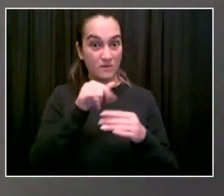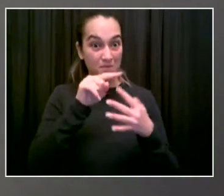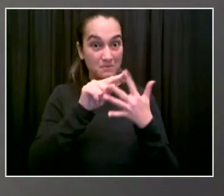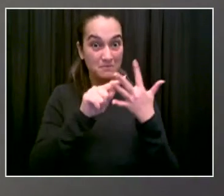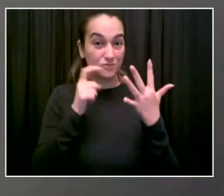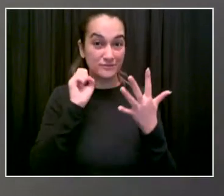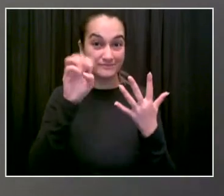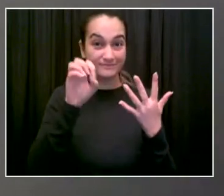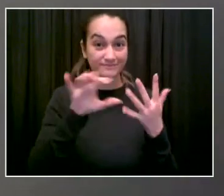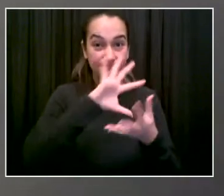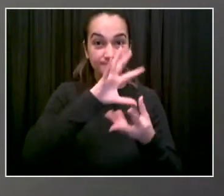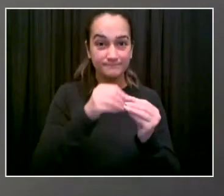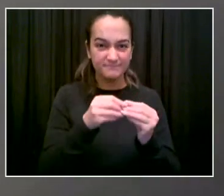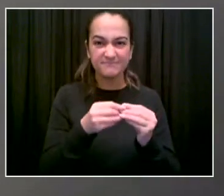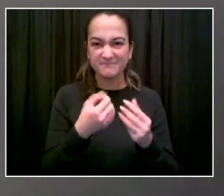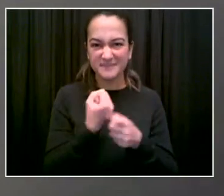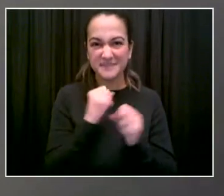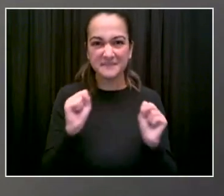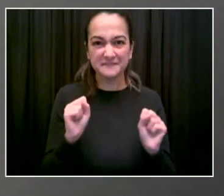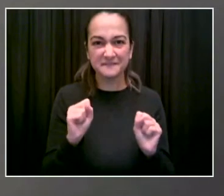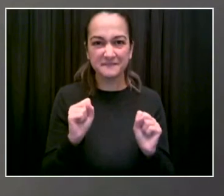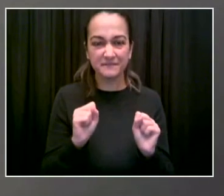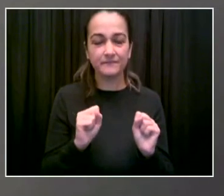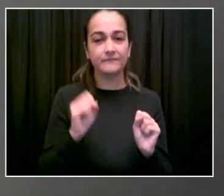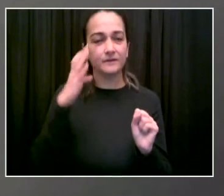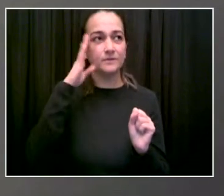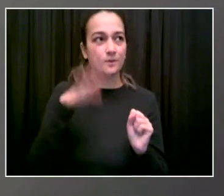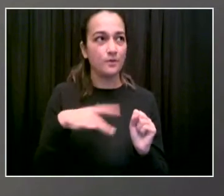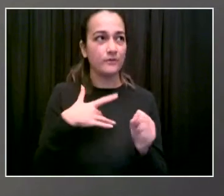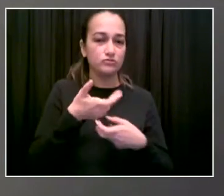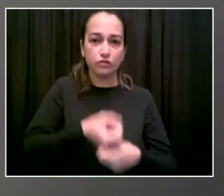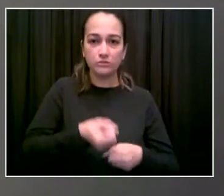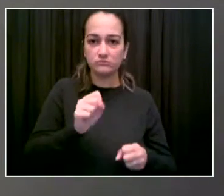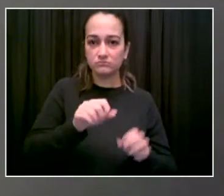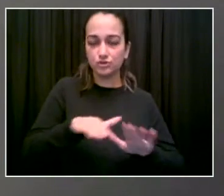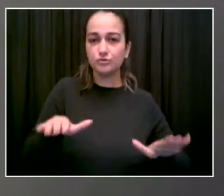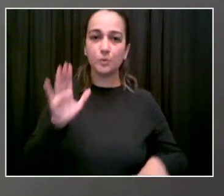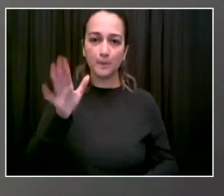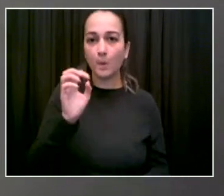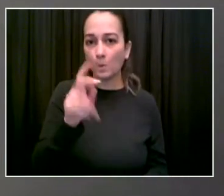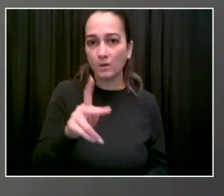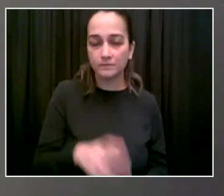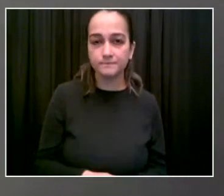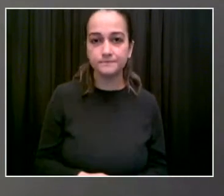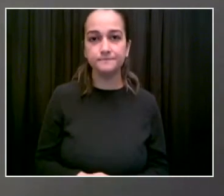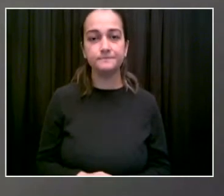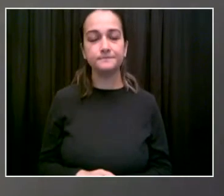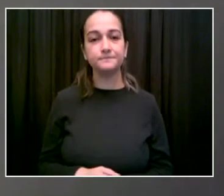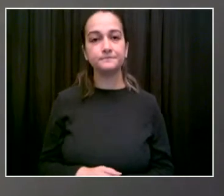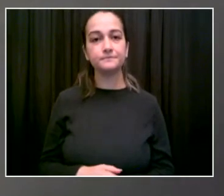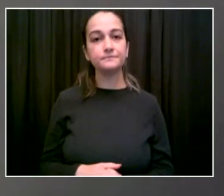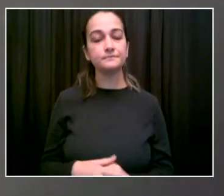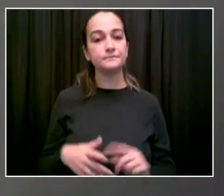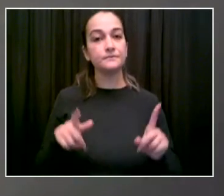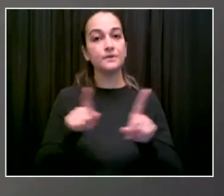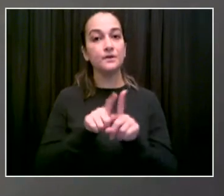SCHOOL. TOGETHER, I AM QUITE POSITIVE THAT WILL KEEP OUR KIDS SAFE.